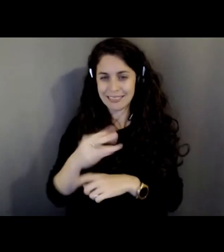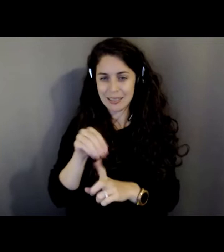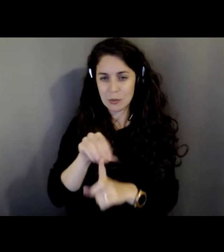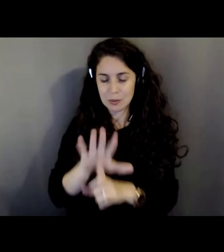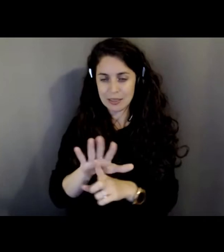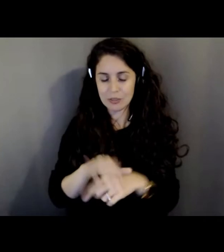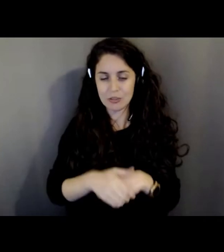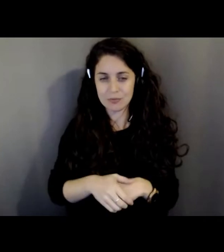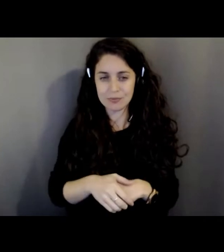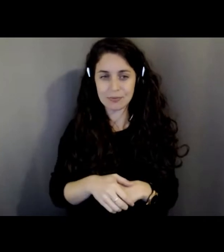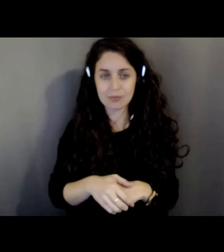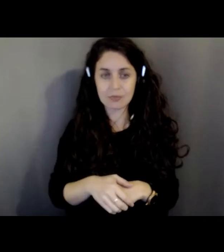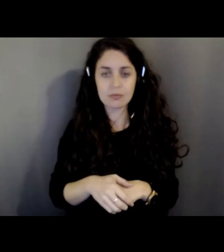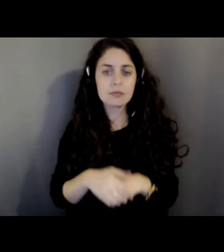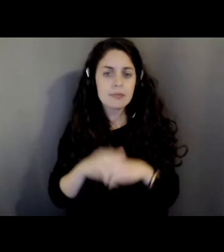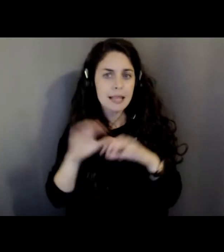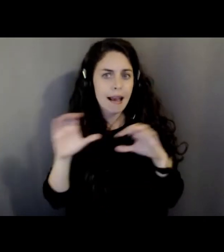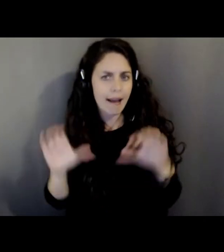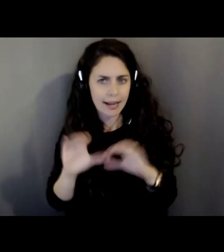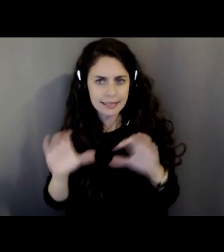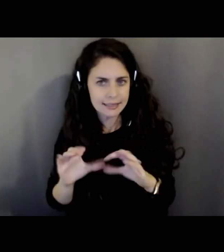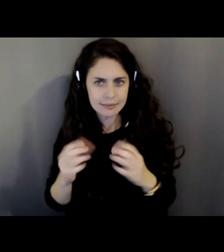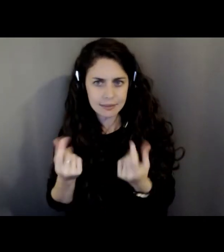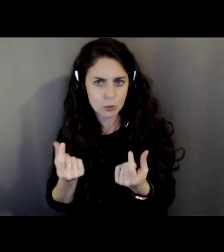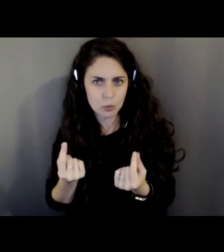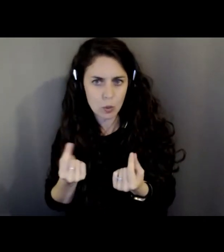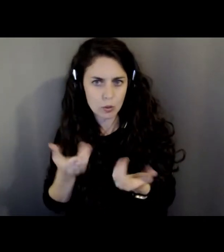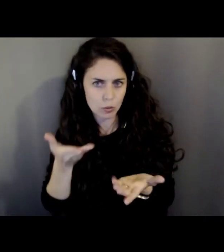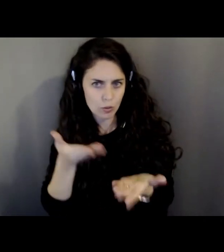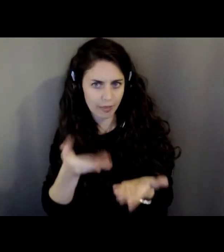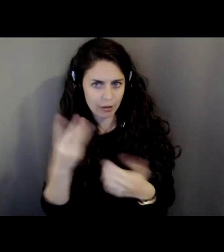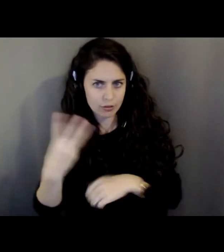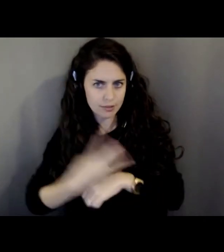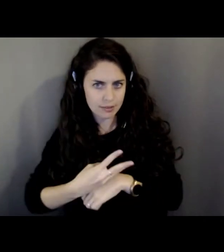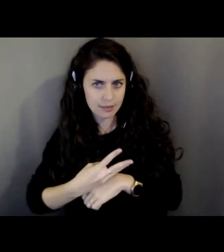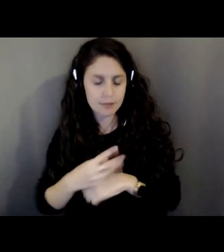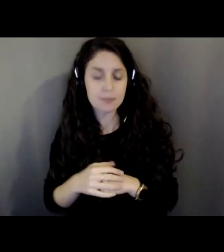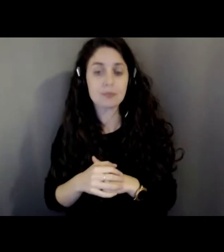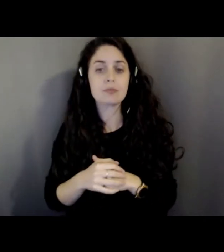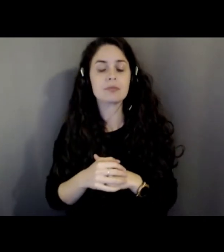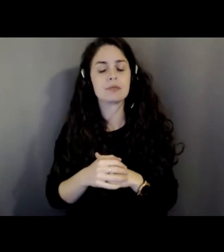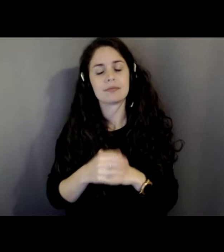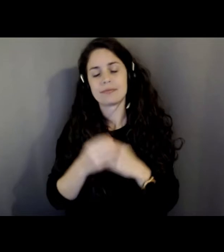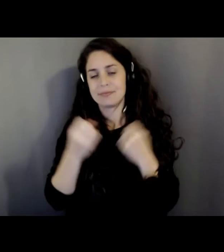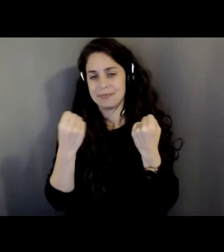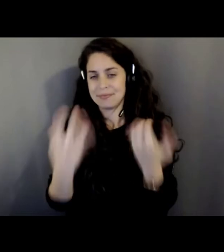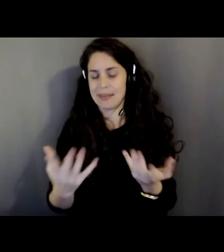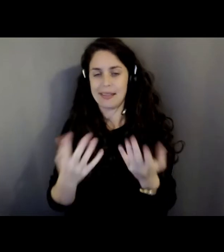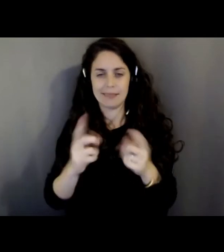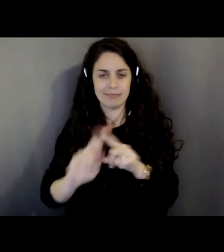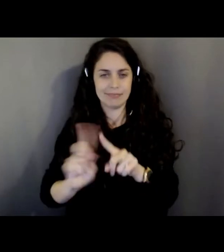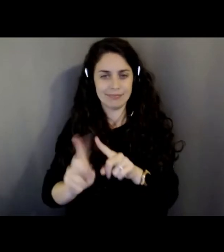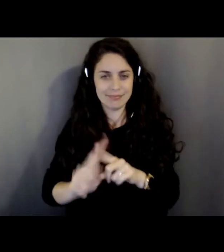of activity components while students are there, there are a number of different activities that we